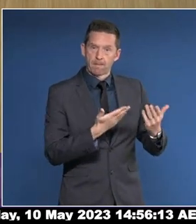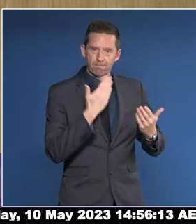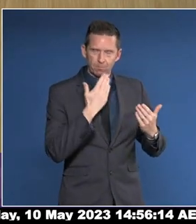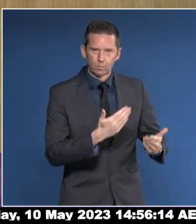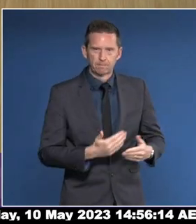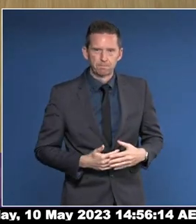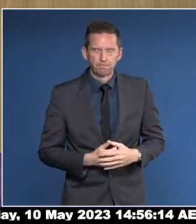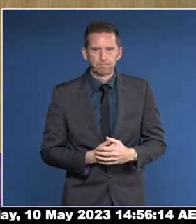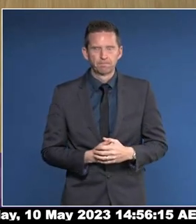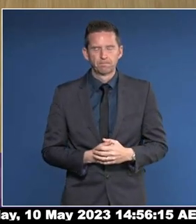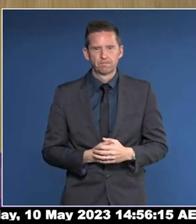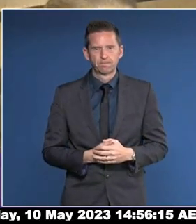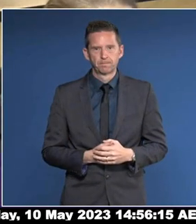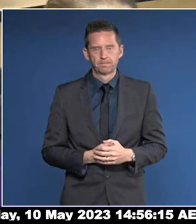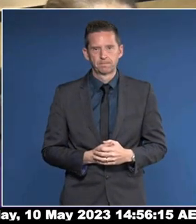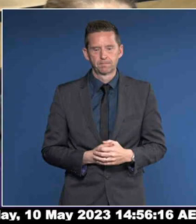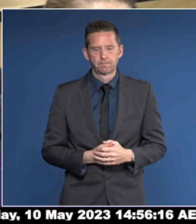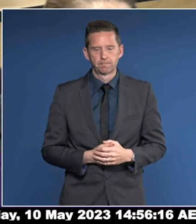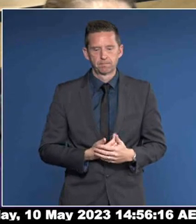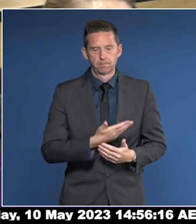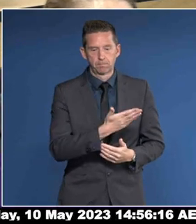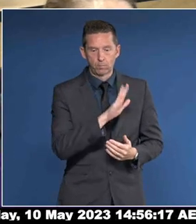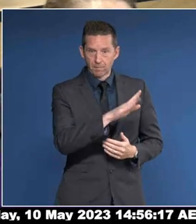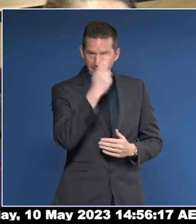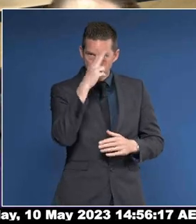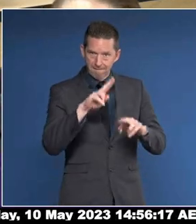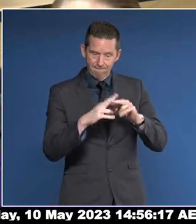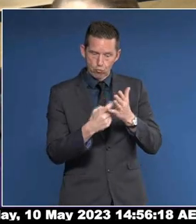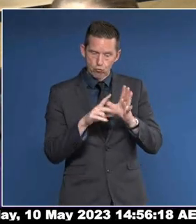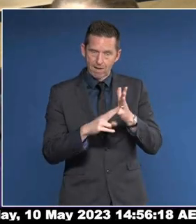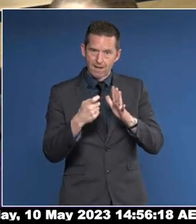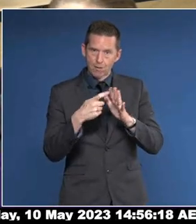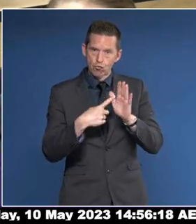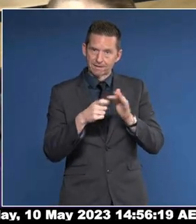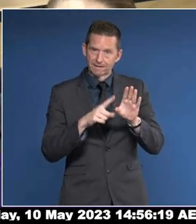Your name is Frank Tracey? That's correct.